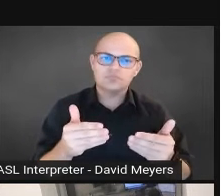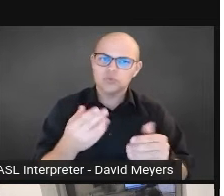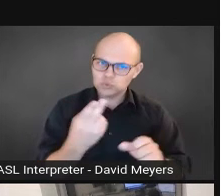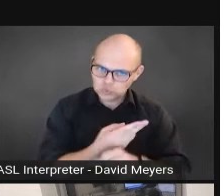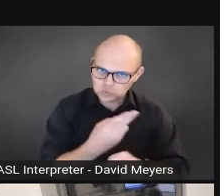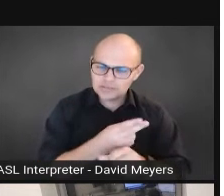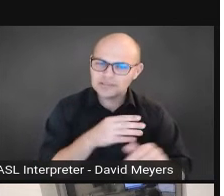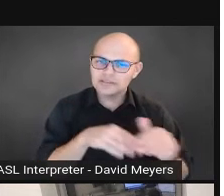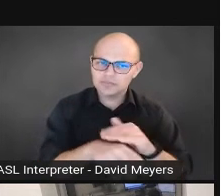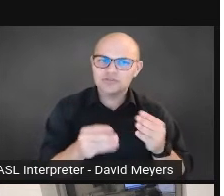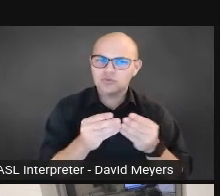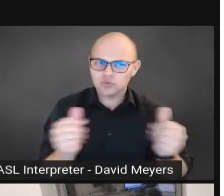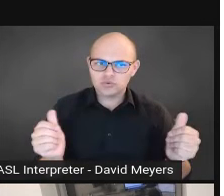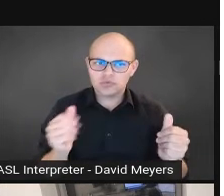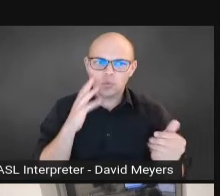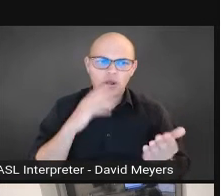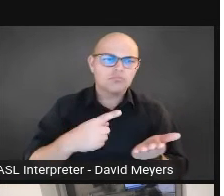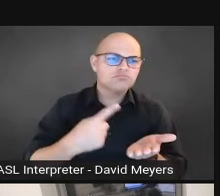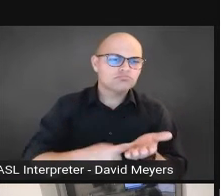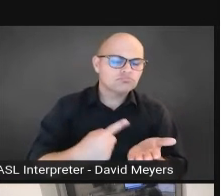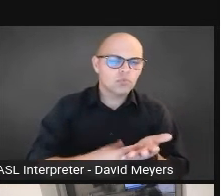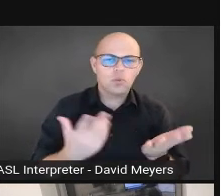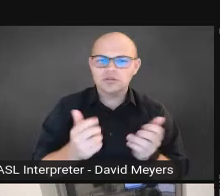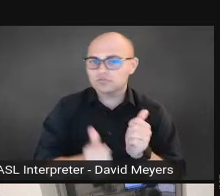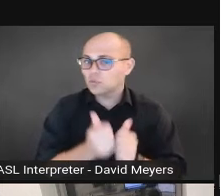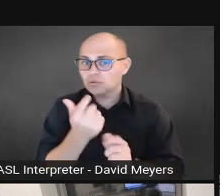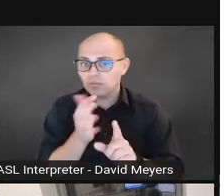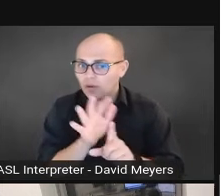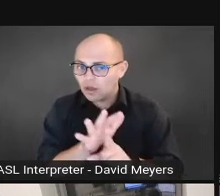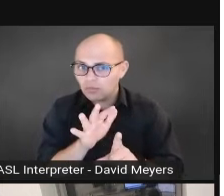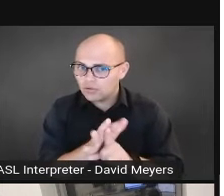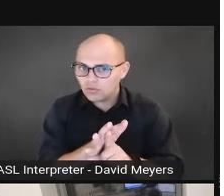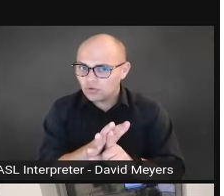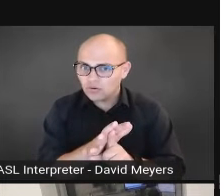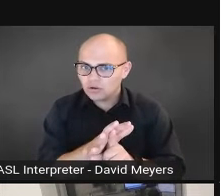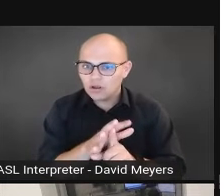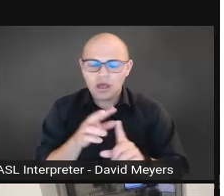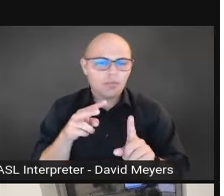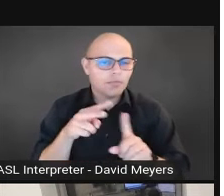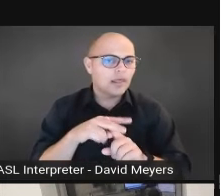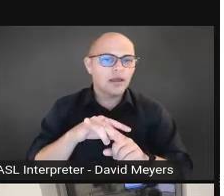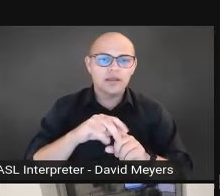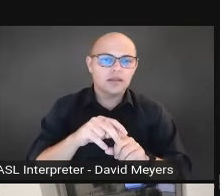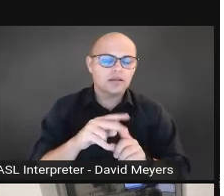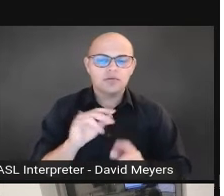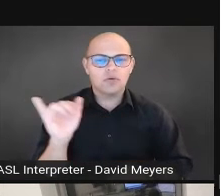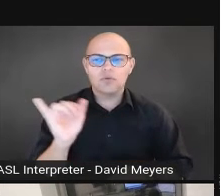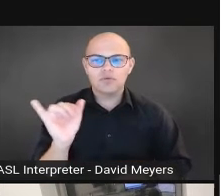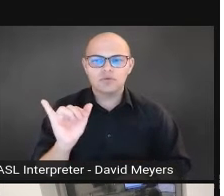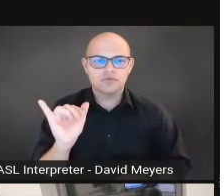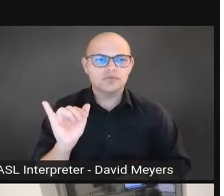We'll feature some of the most popular accessibility plugins and discuss the core acceptance criteria that they should meet.